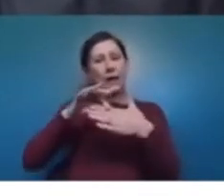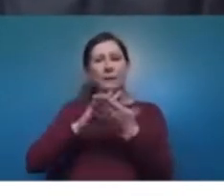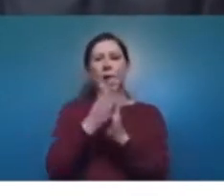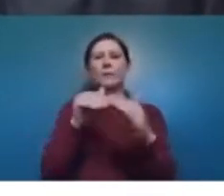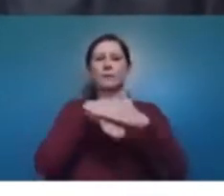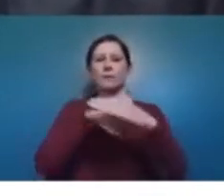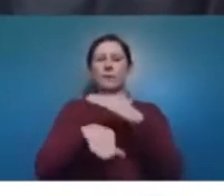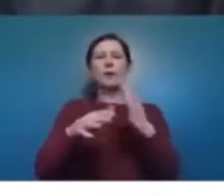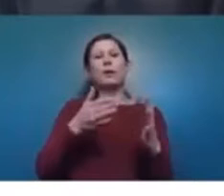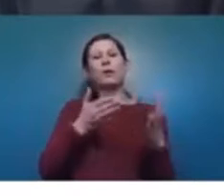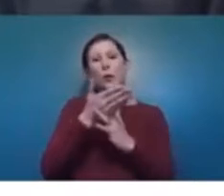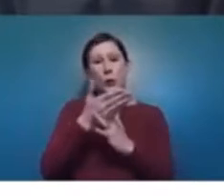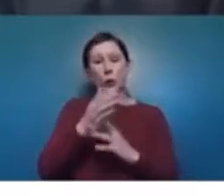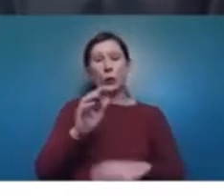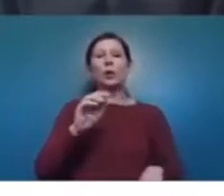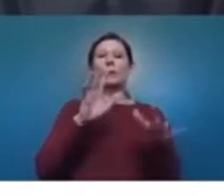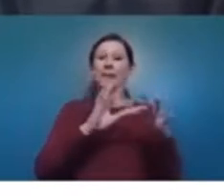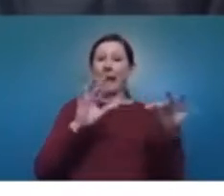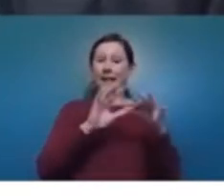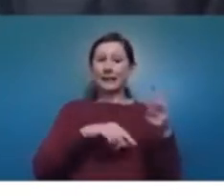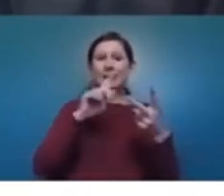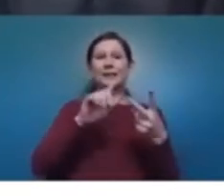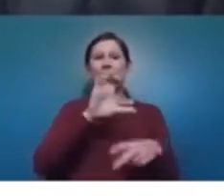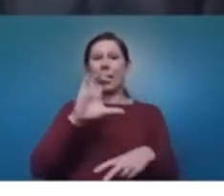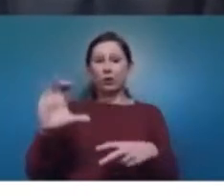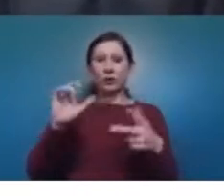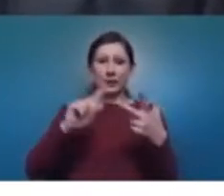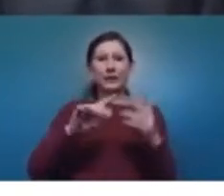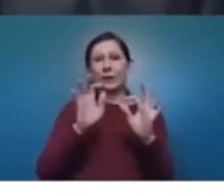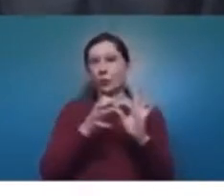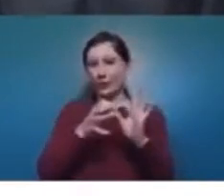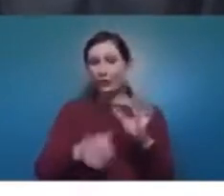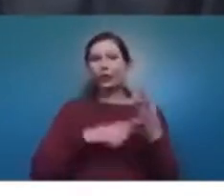viewers through alt text, captioning, interpretation, and transcription.